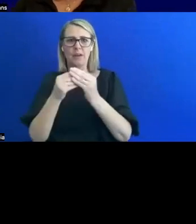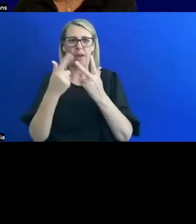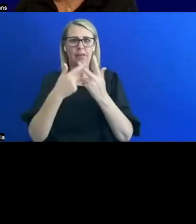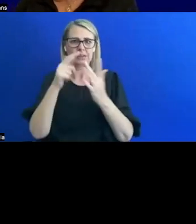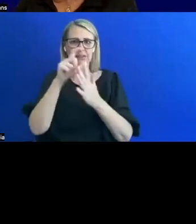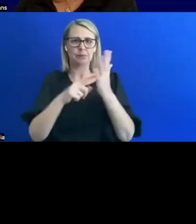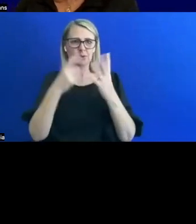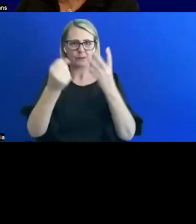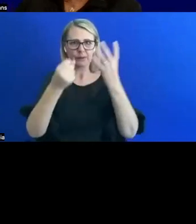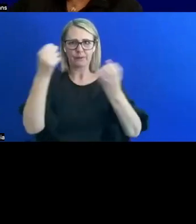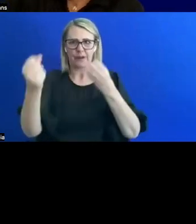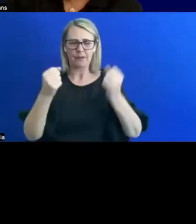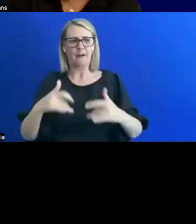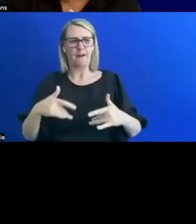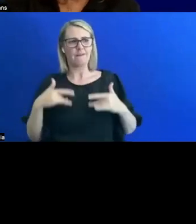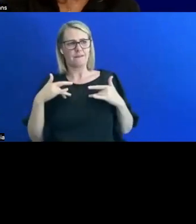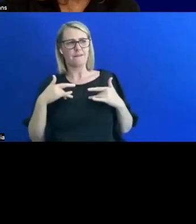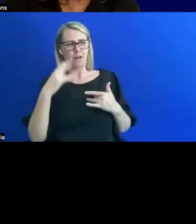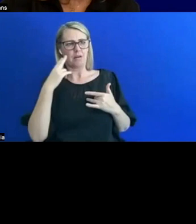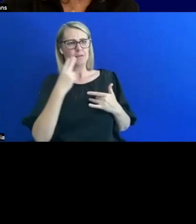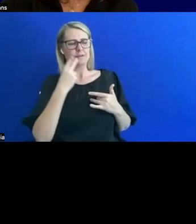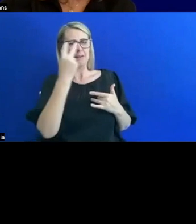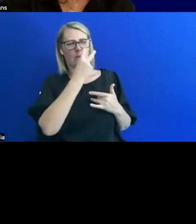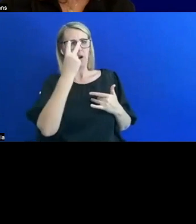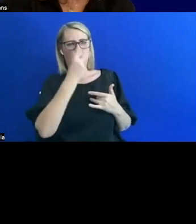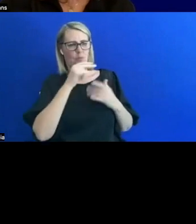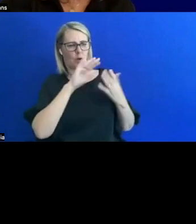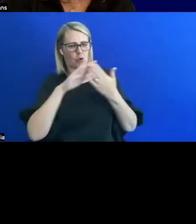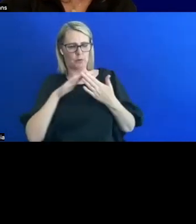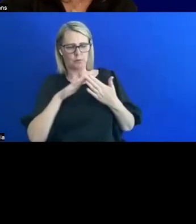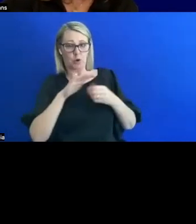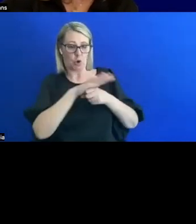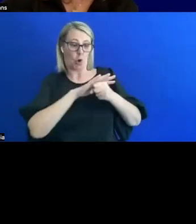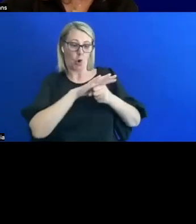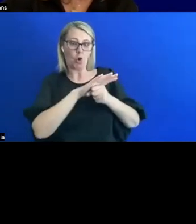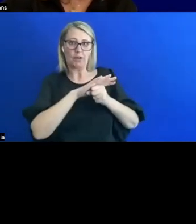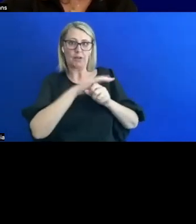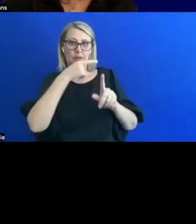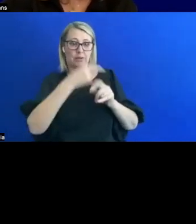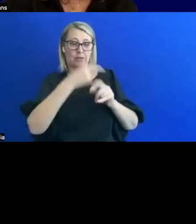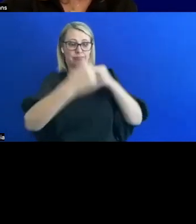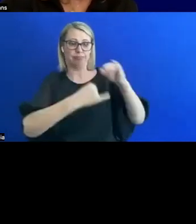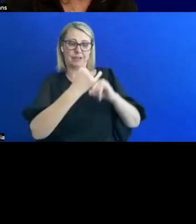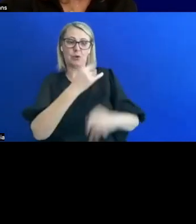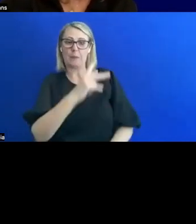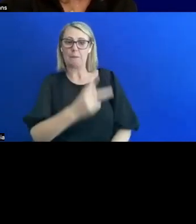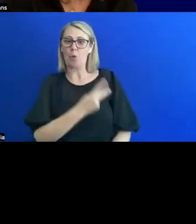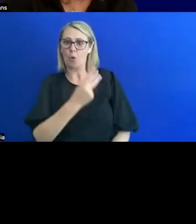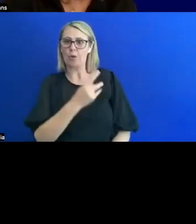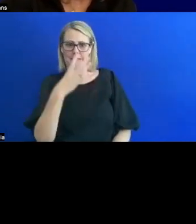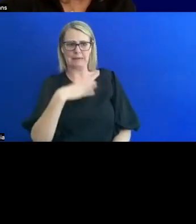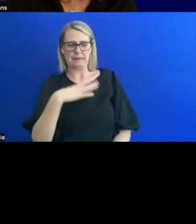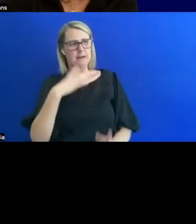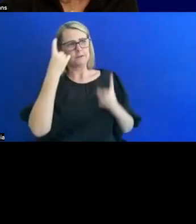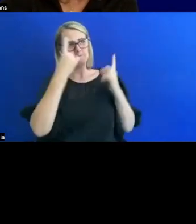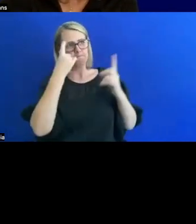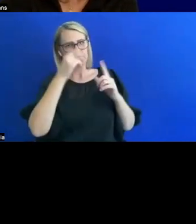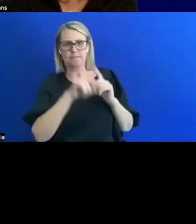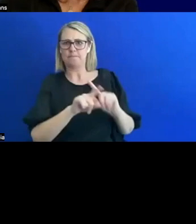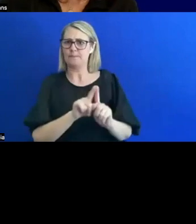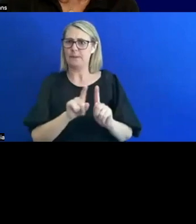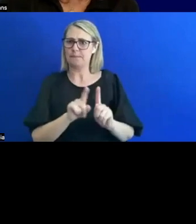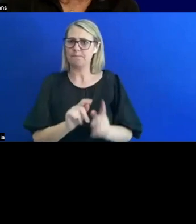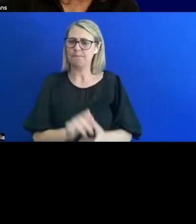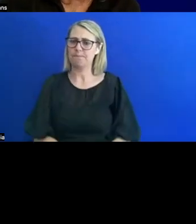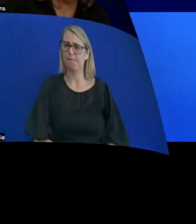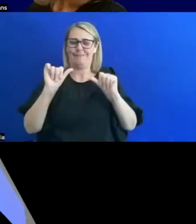I felt strongly that our deafblind community, both locally and internationally need to consider it.